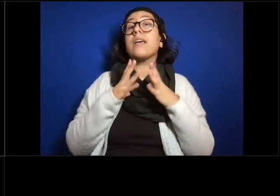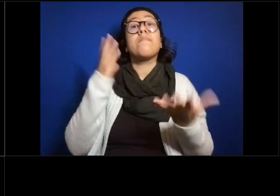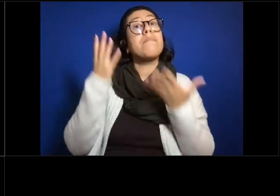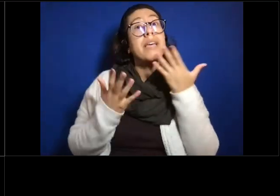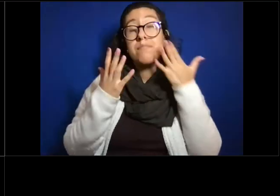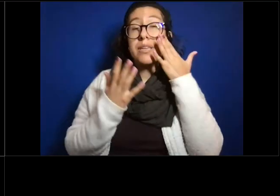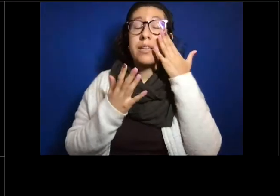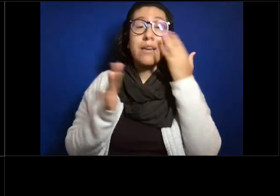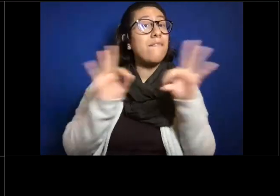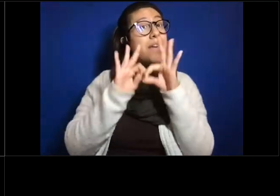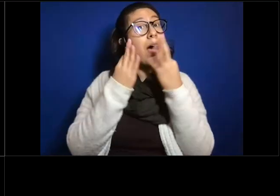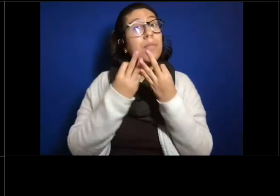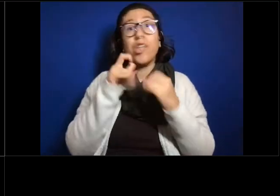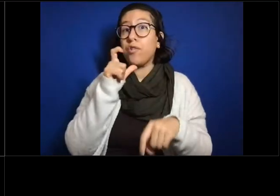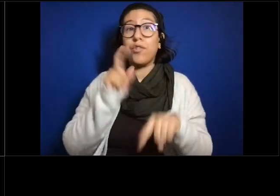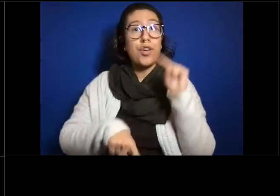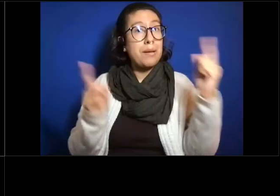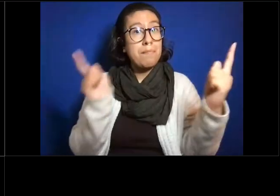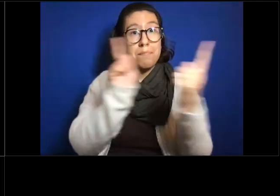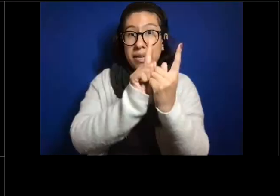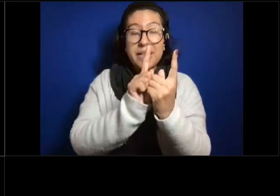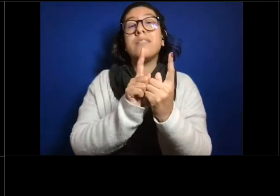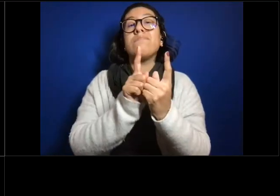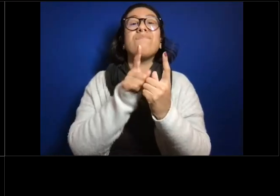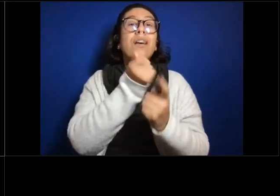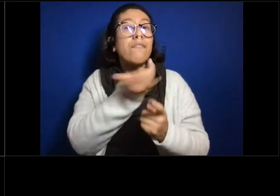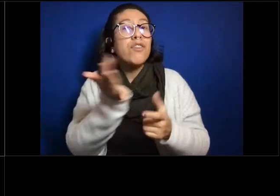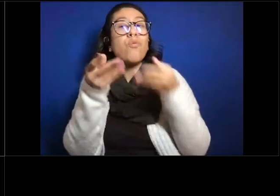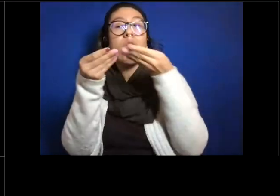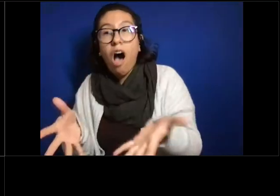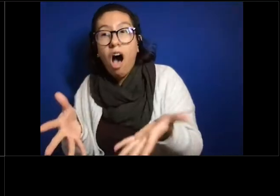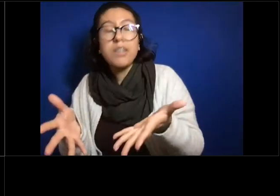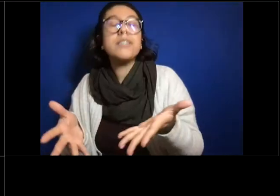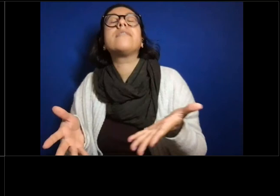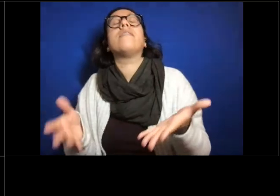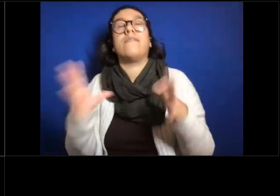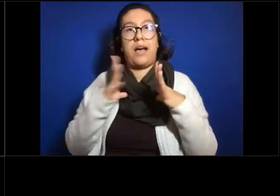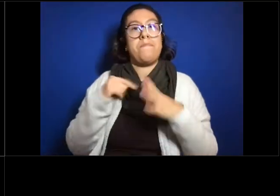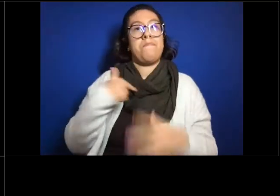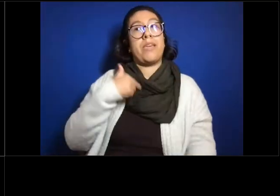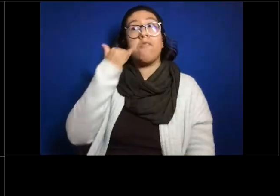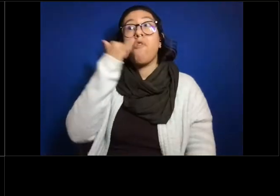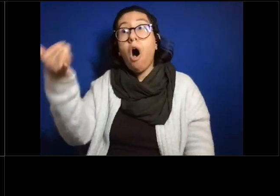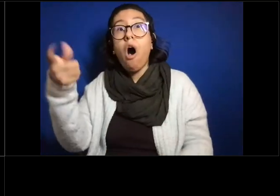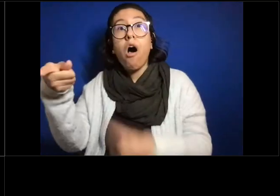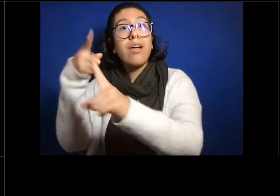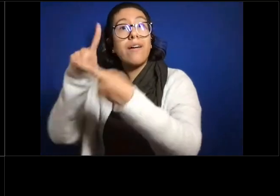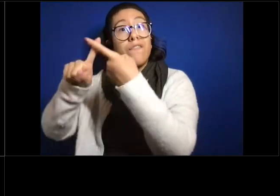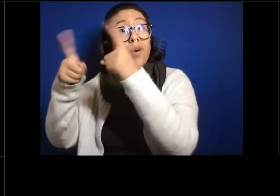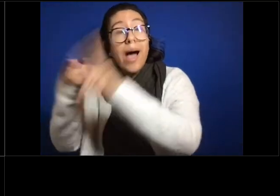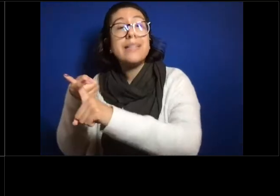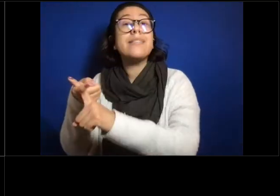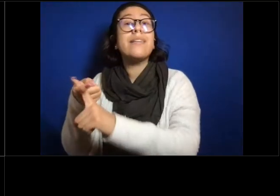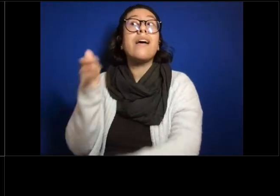up in the same spot with someone would be, you'd be able to call a friend or a family member who was outside of your storm area